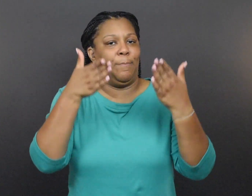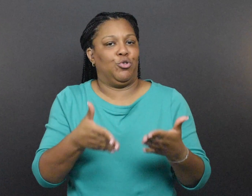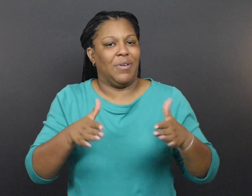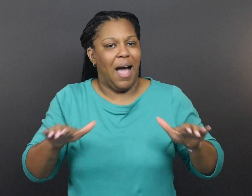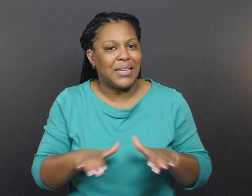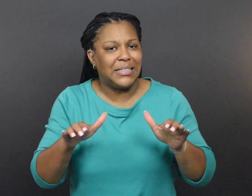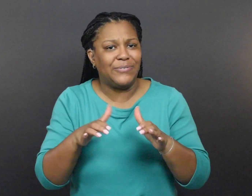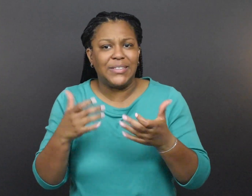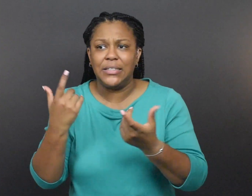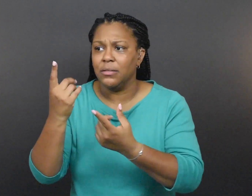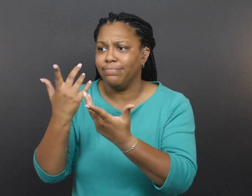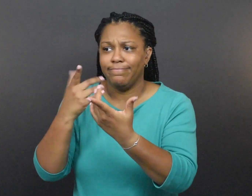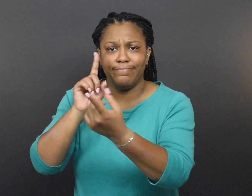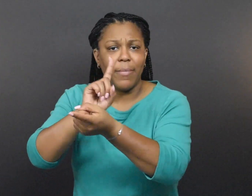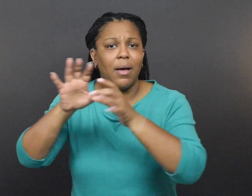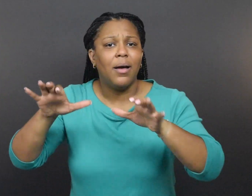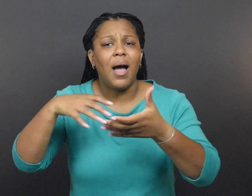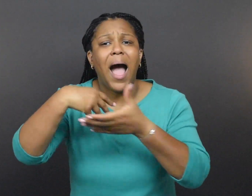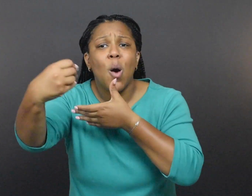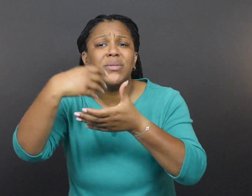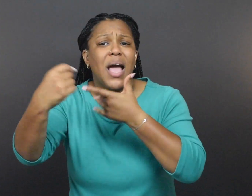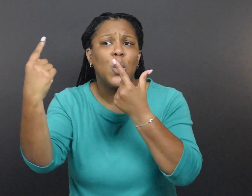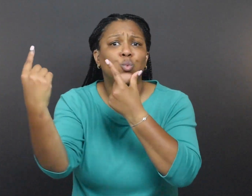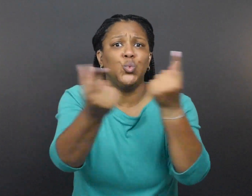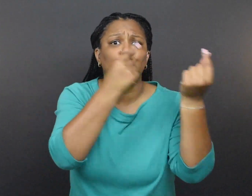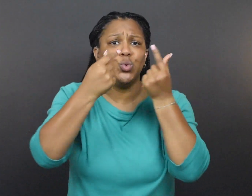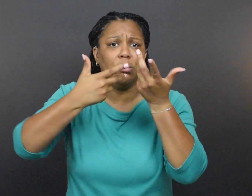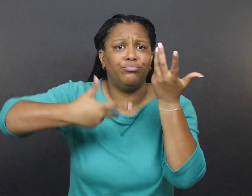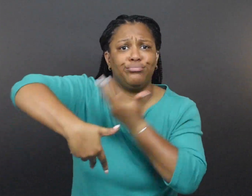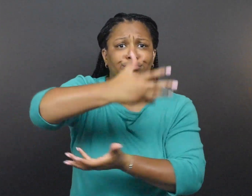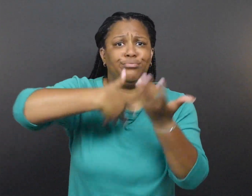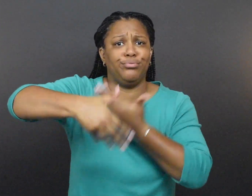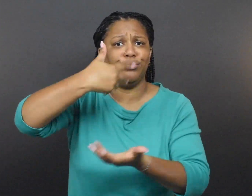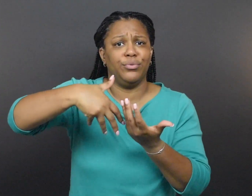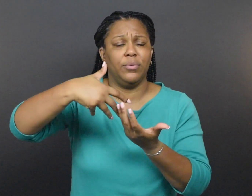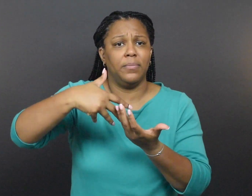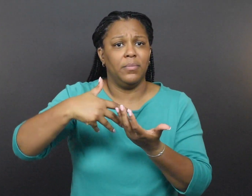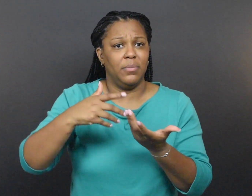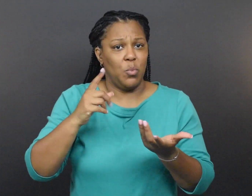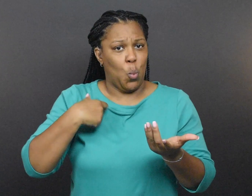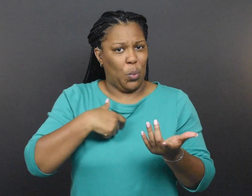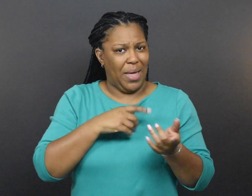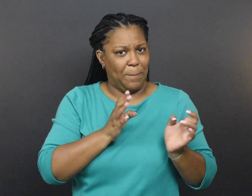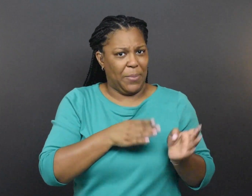and as we prepare for the next school year, this is a great time to make sure they are